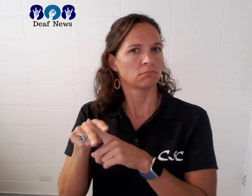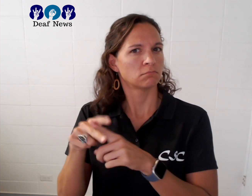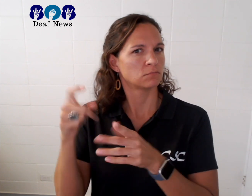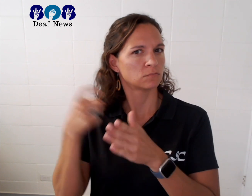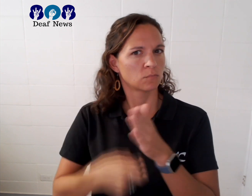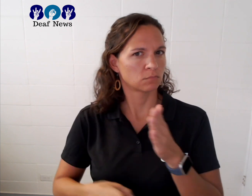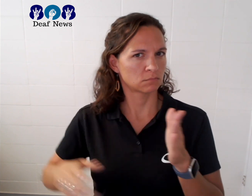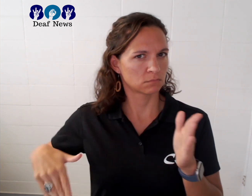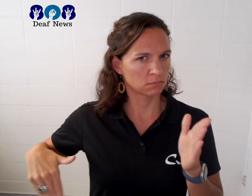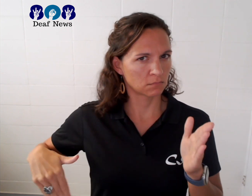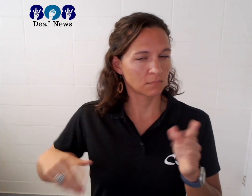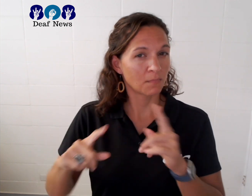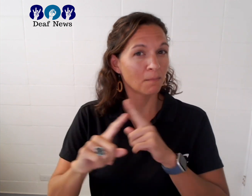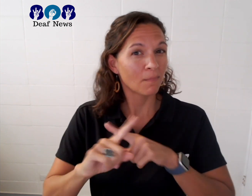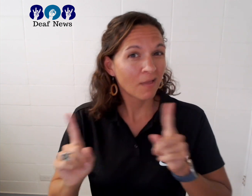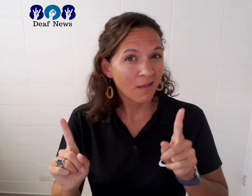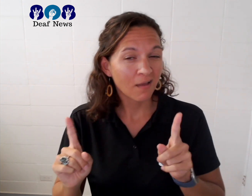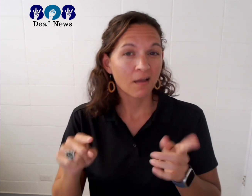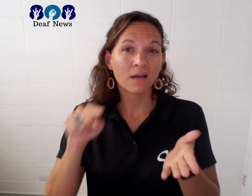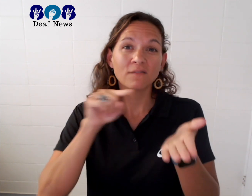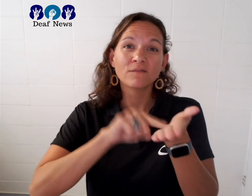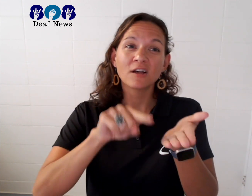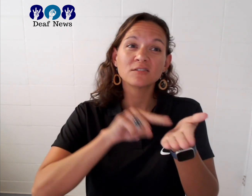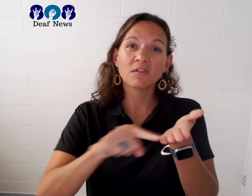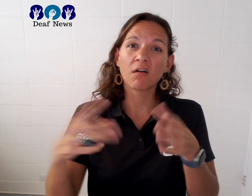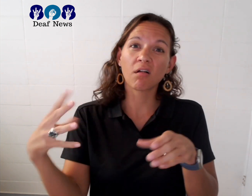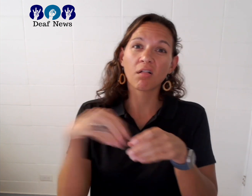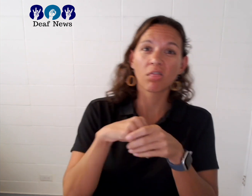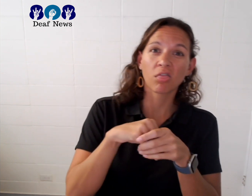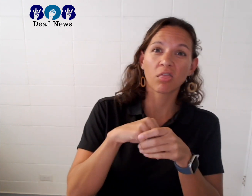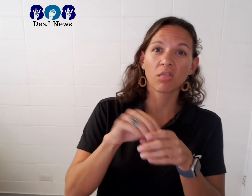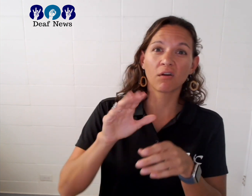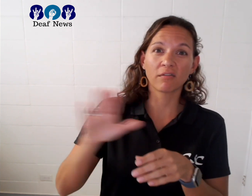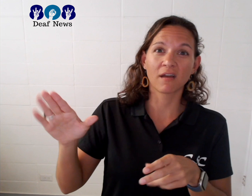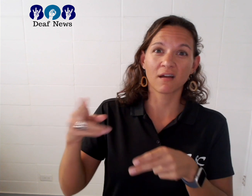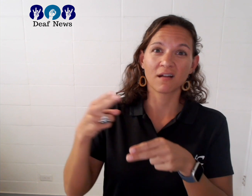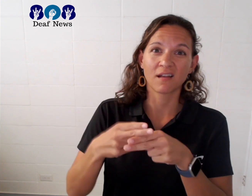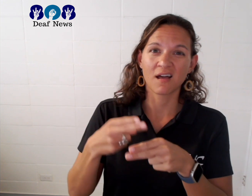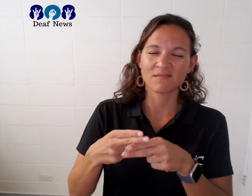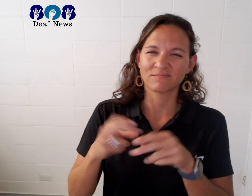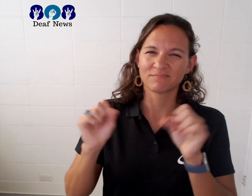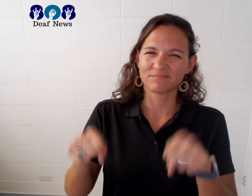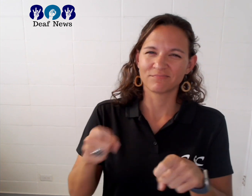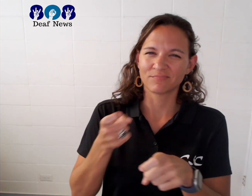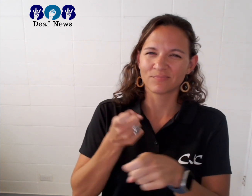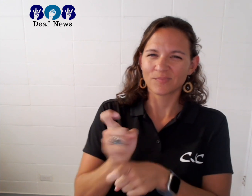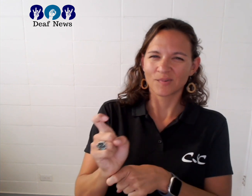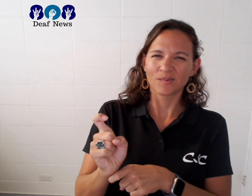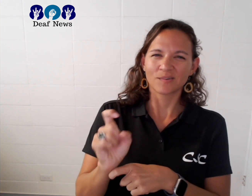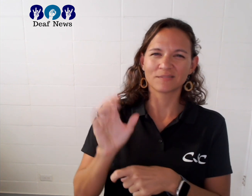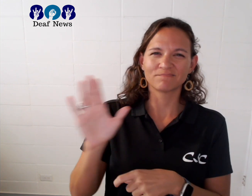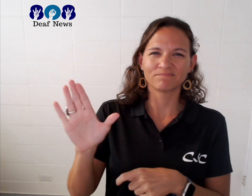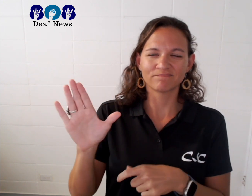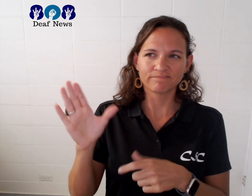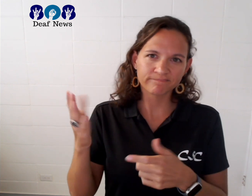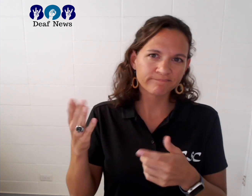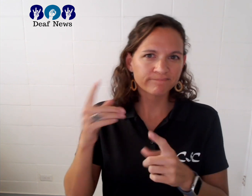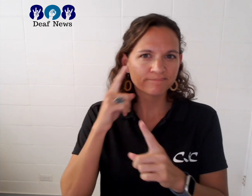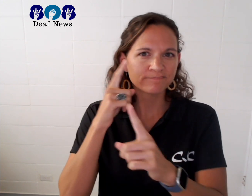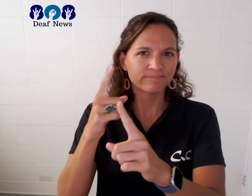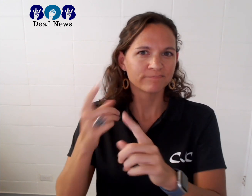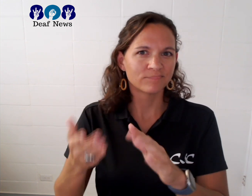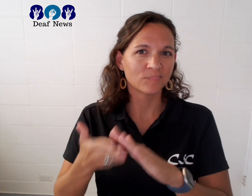Caldwell has not been charged or fined, but the investigators say that this can ruin his chance